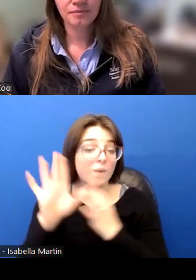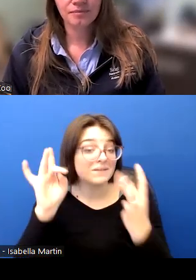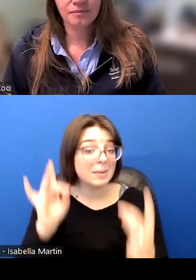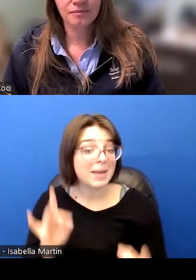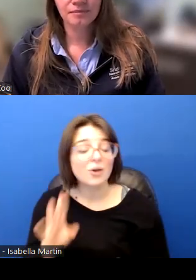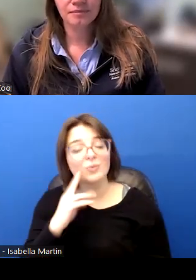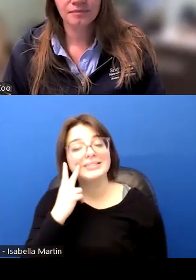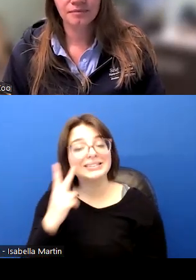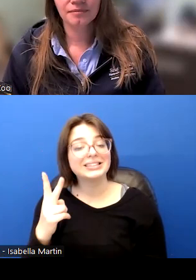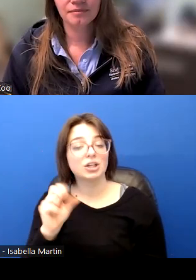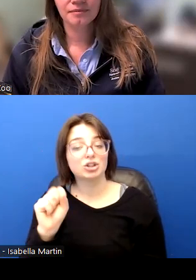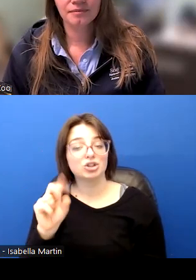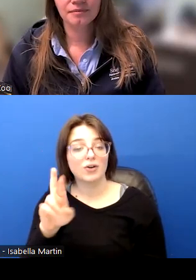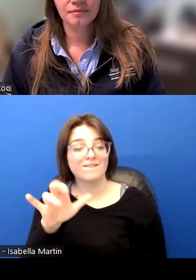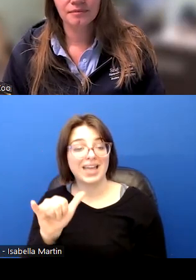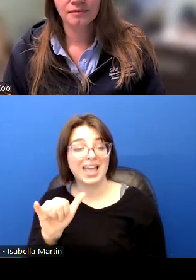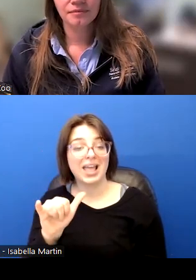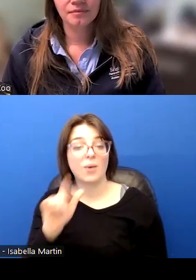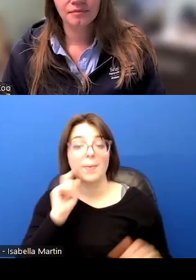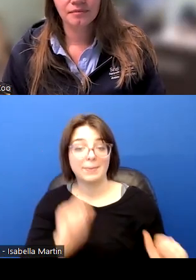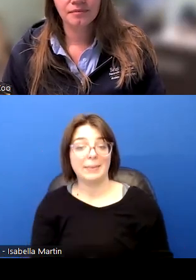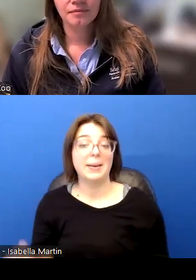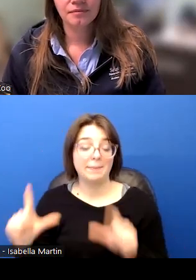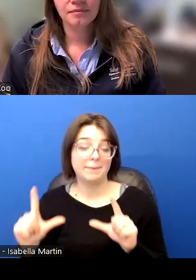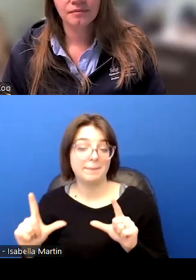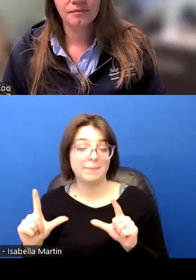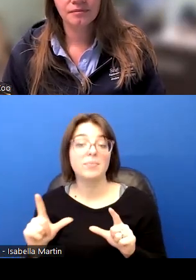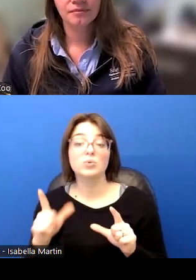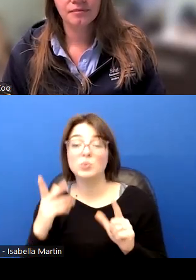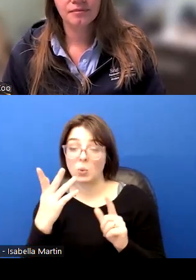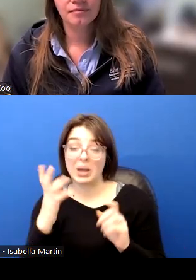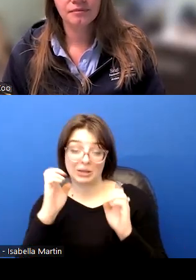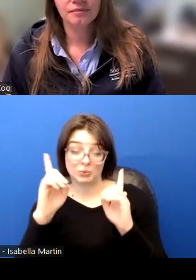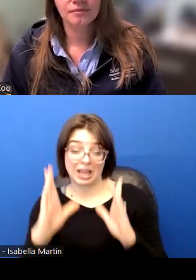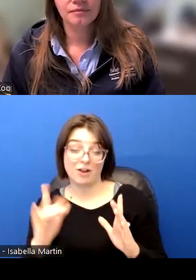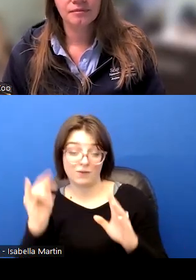survey pop up when we close the webinar educators please take a few minutes to fill it out and to